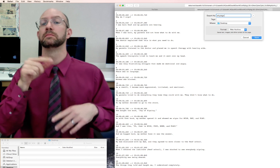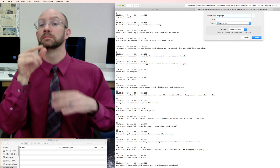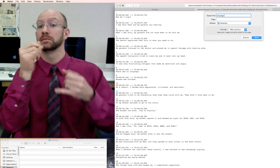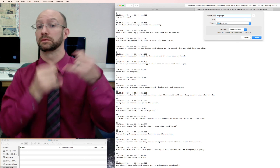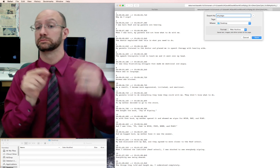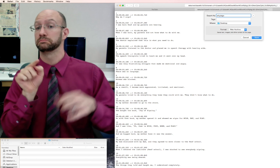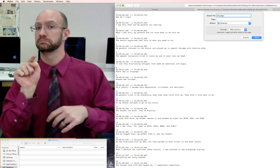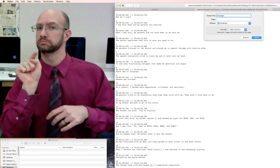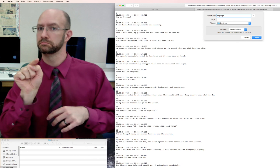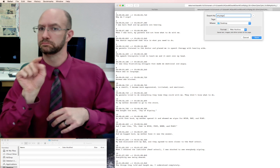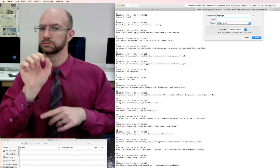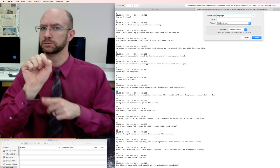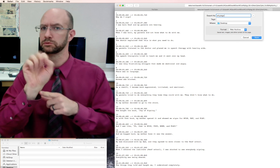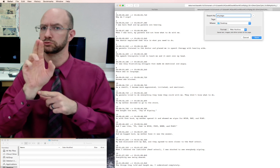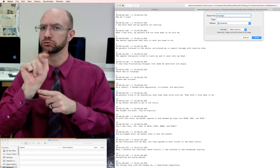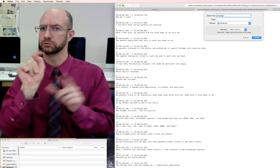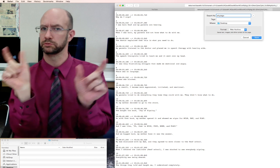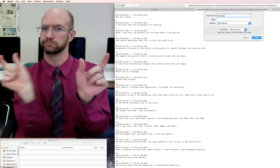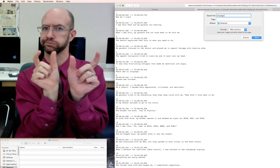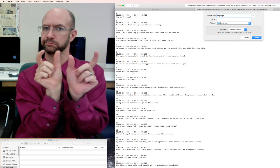With an ending in .srt.